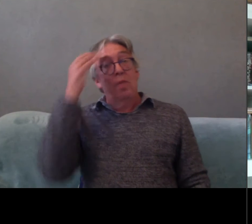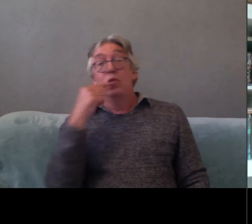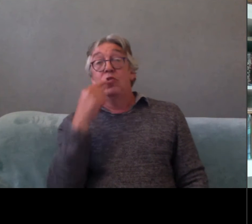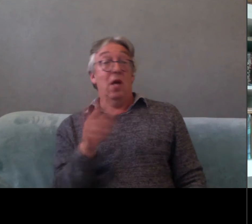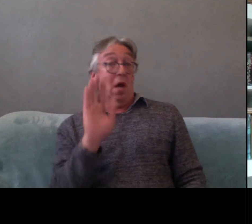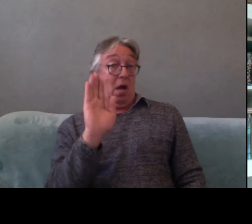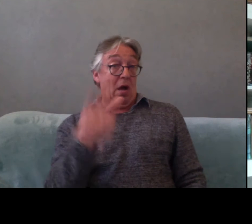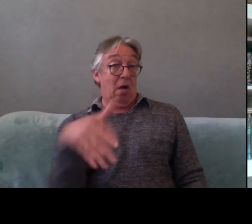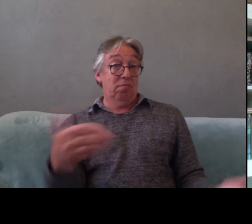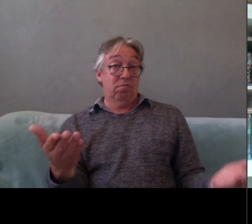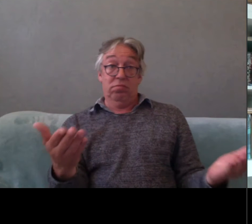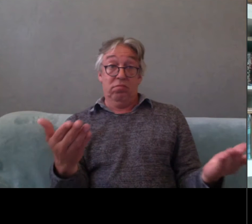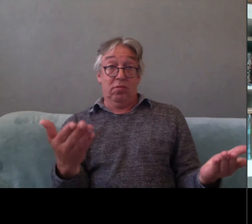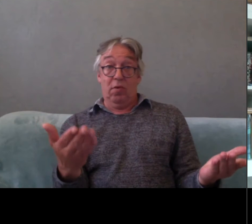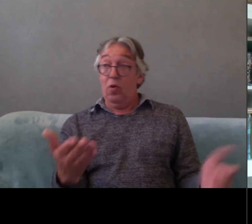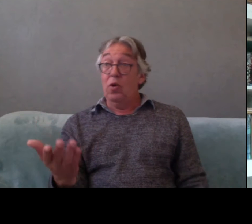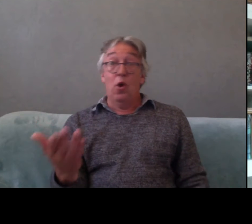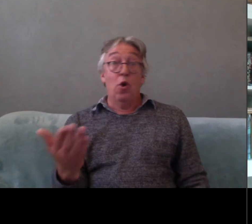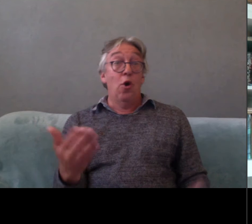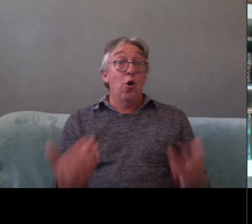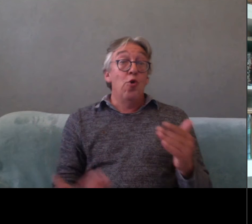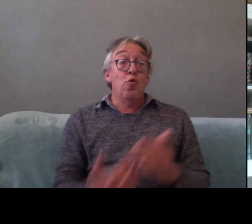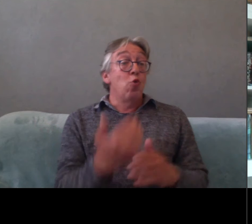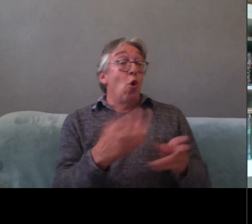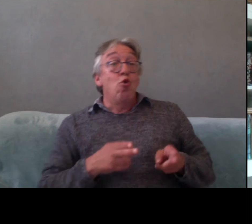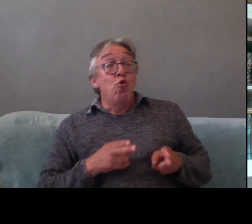building new roads, building new buildings.